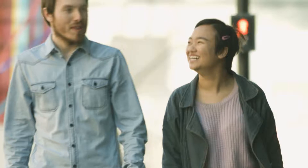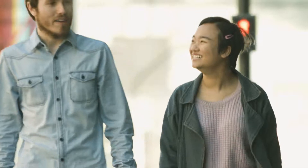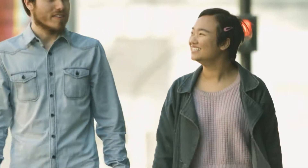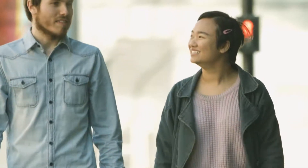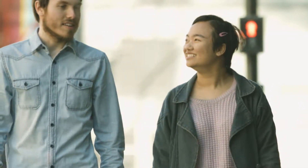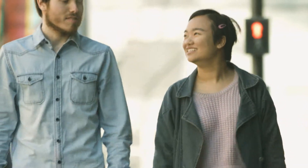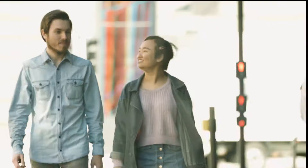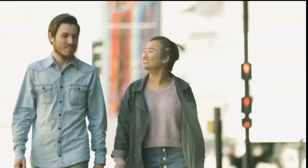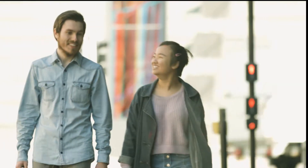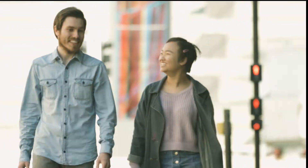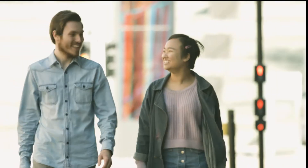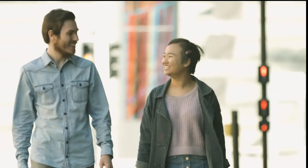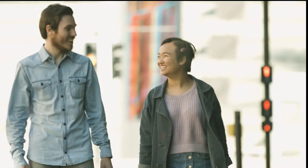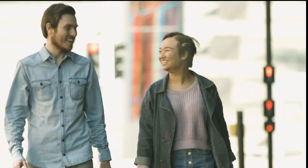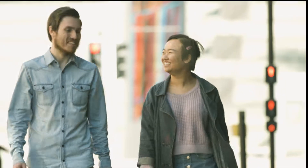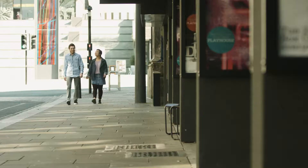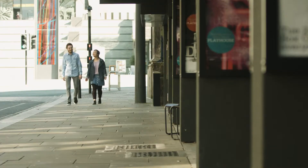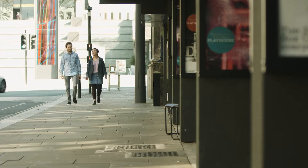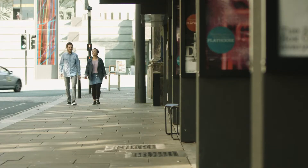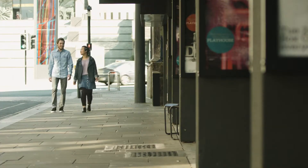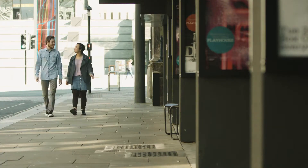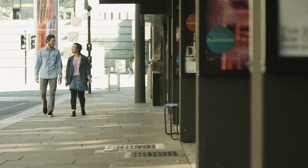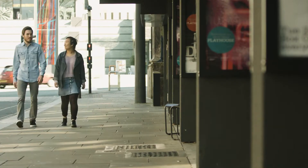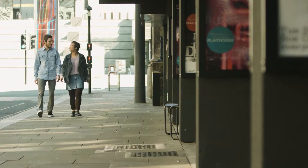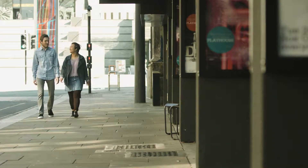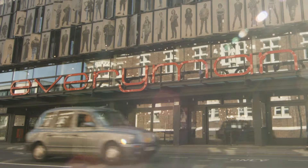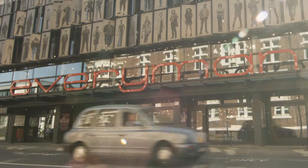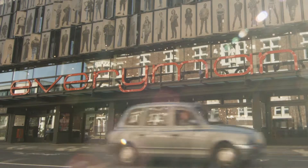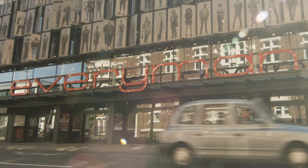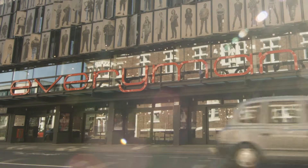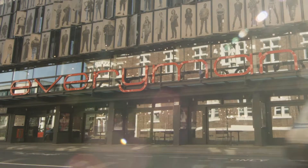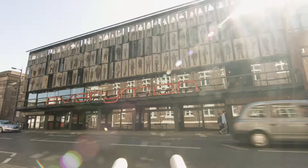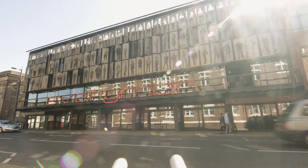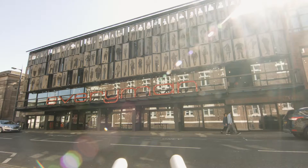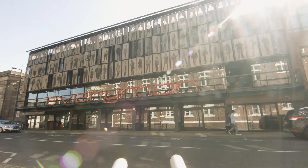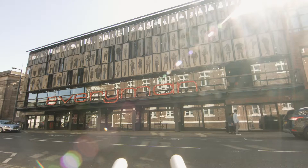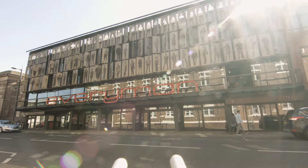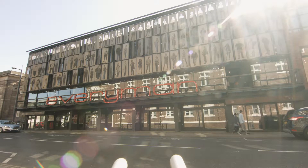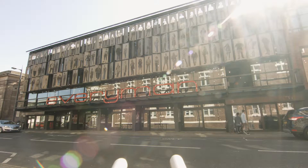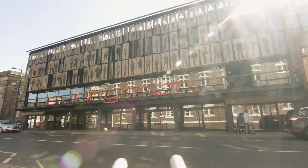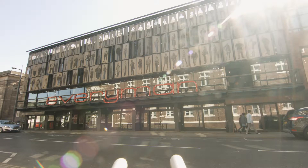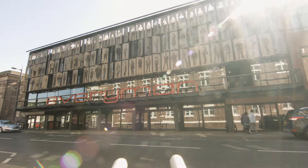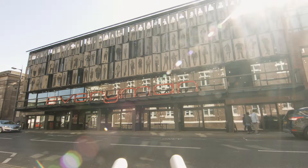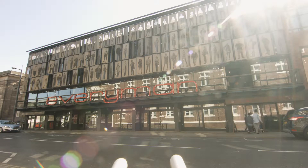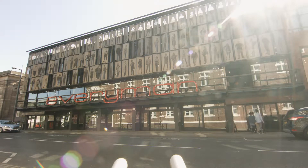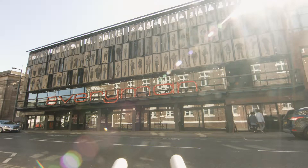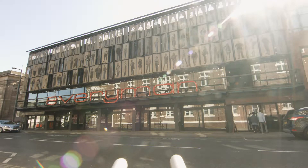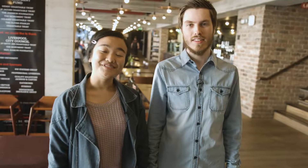Hi I'm Nadia and I'm James and we are at the Liverpool Everyman theatre to find out how they make world-class theatre available to everyone.